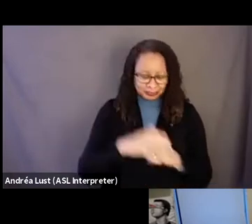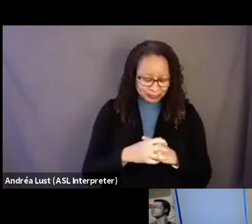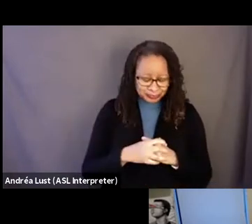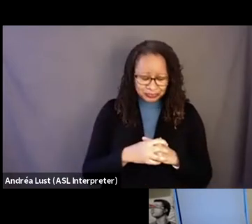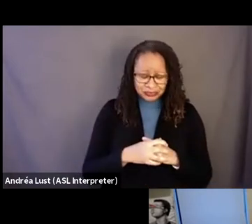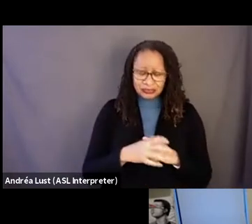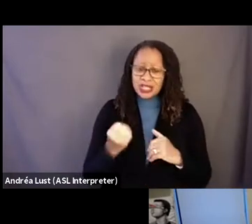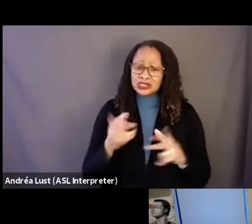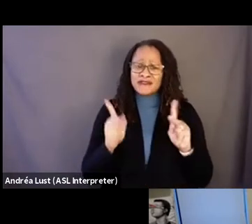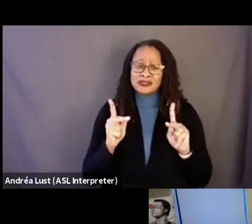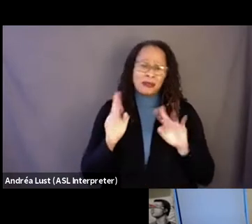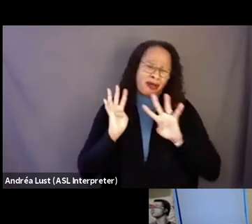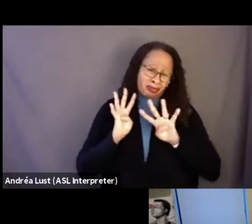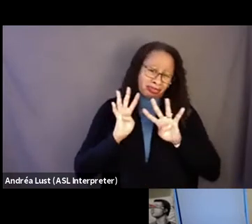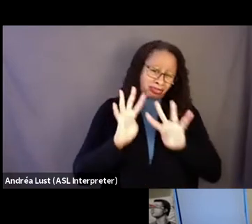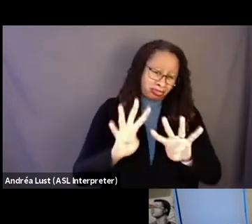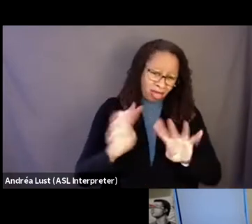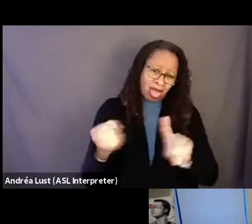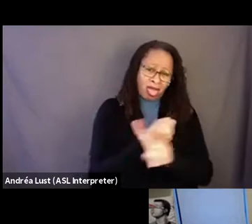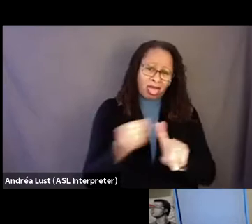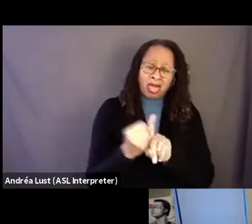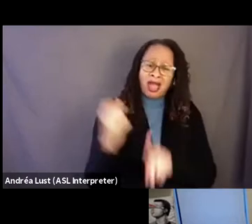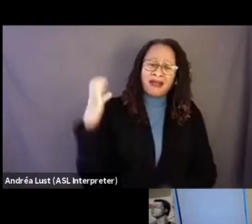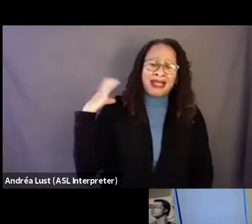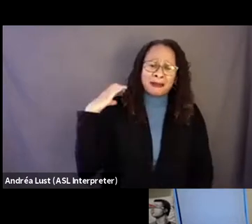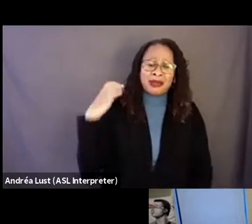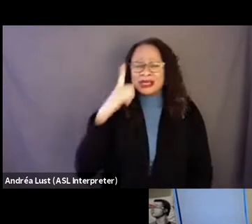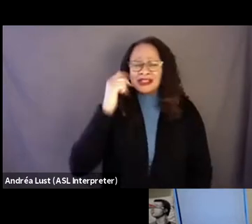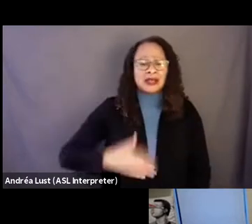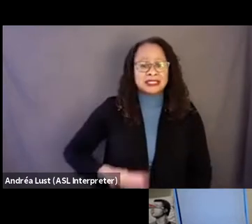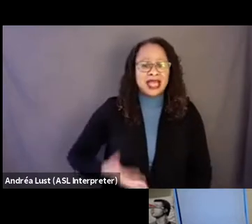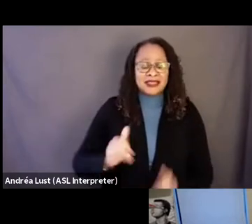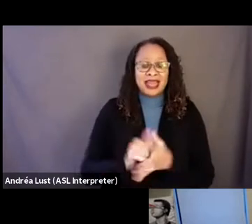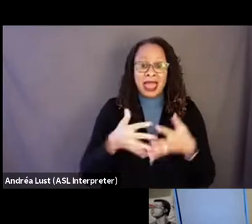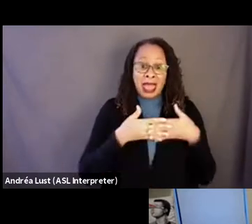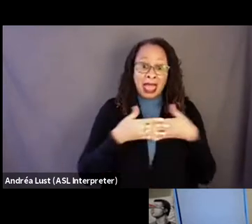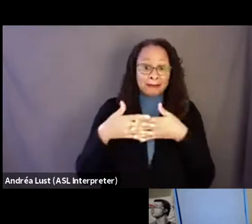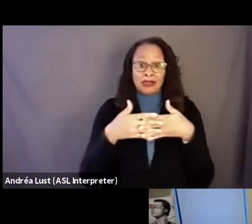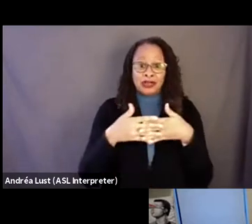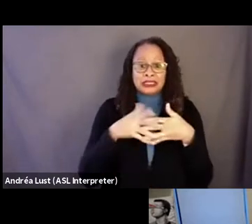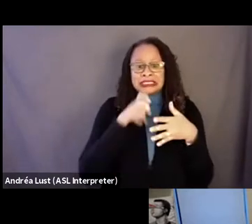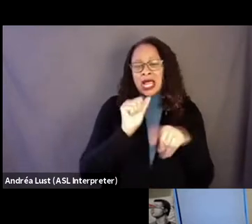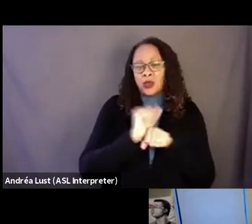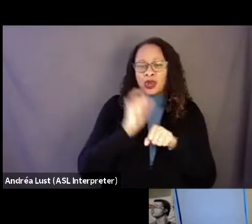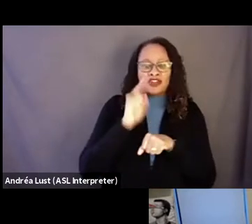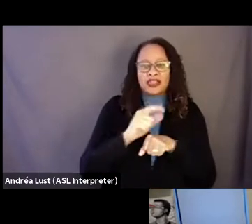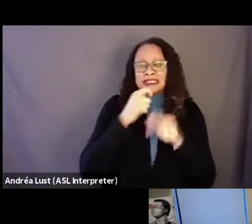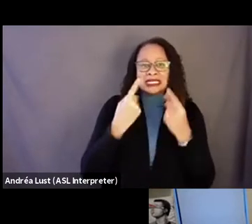attacking the Capitol, because they are upset that America isn't working for them anymore. Things aren't how they want it to be.